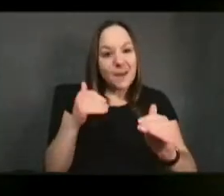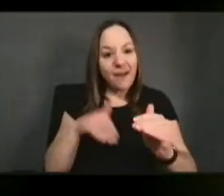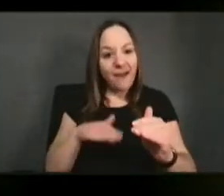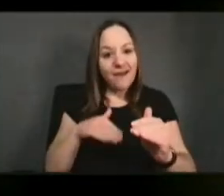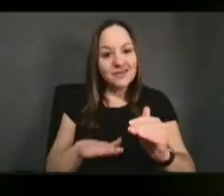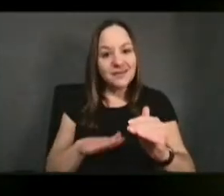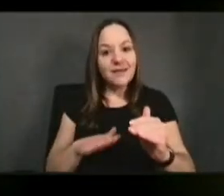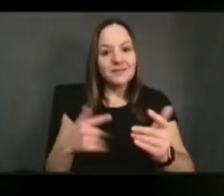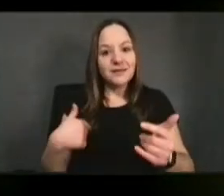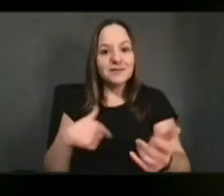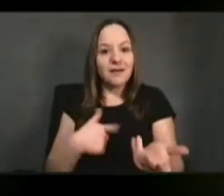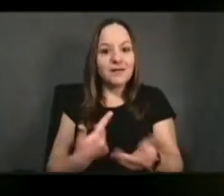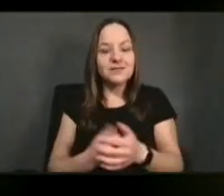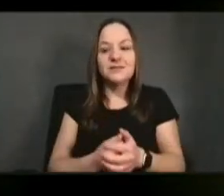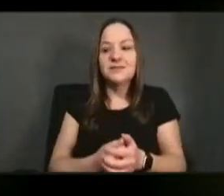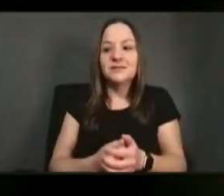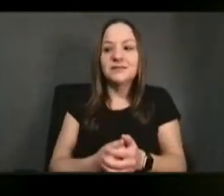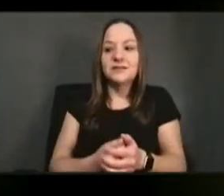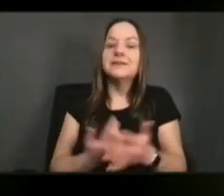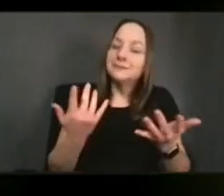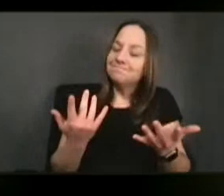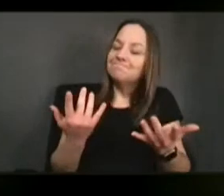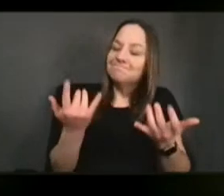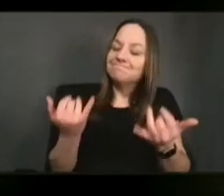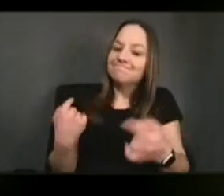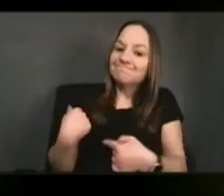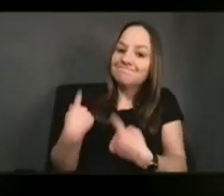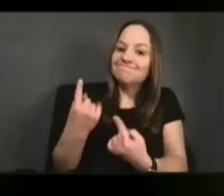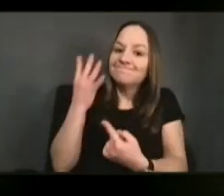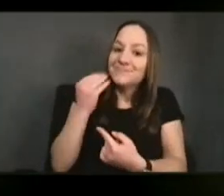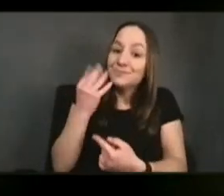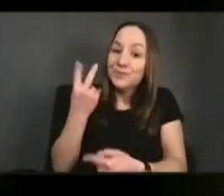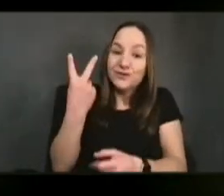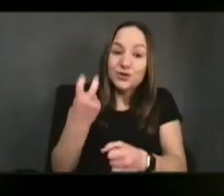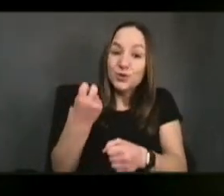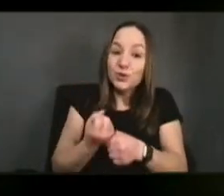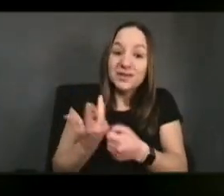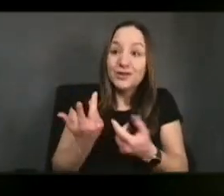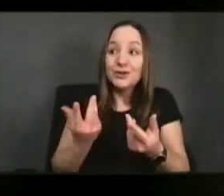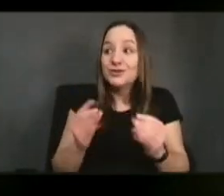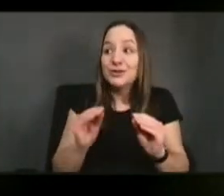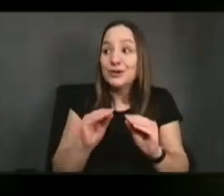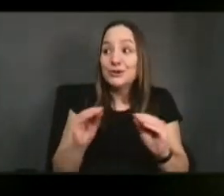everything that we have access to. This is You haven't been